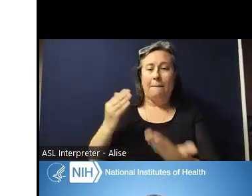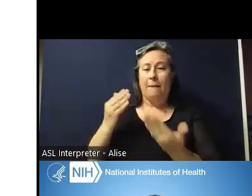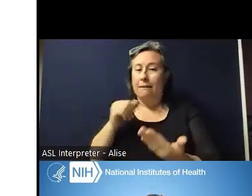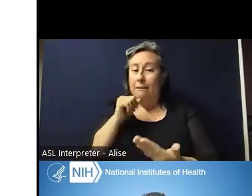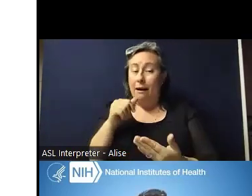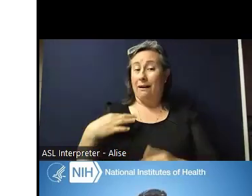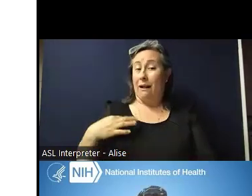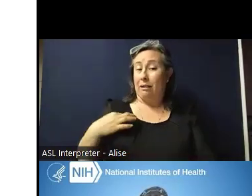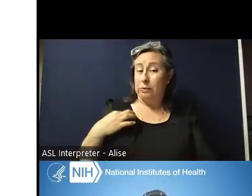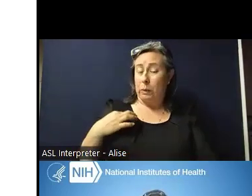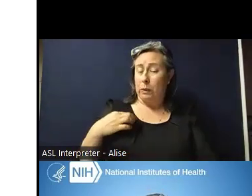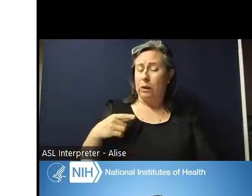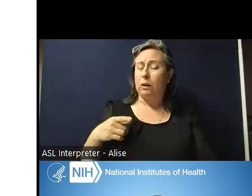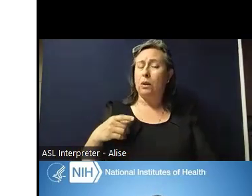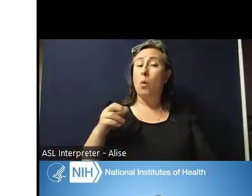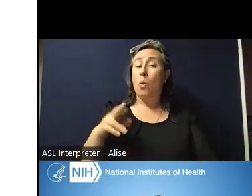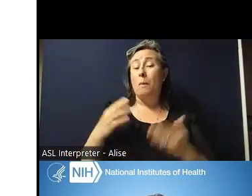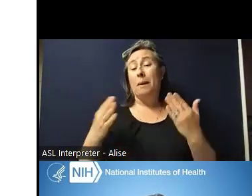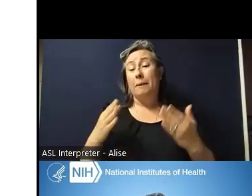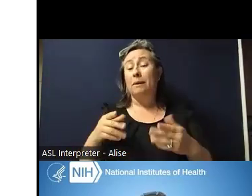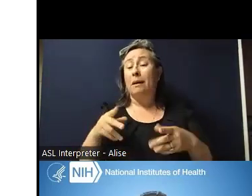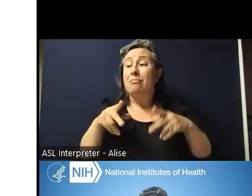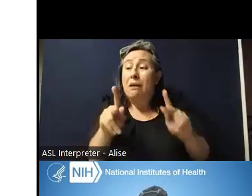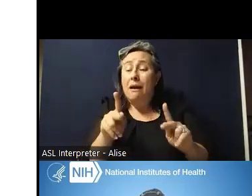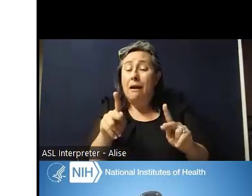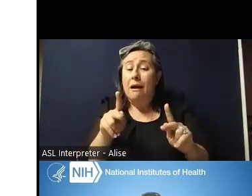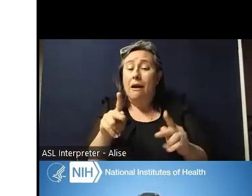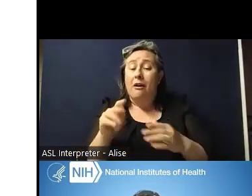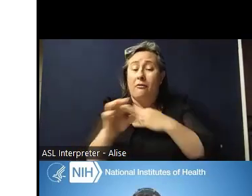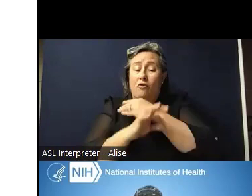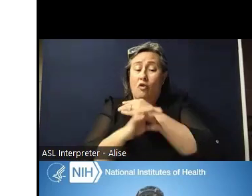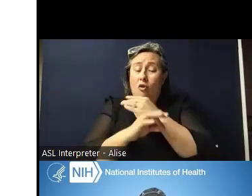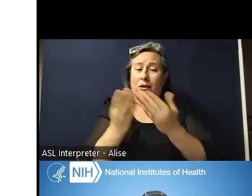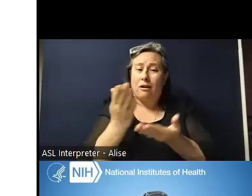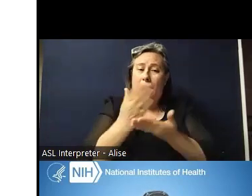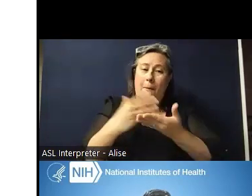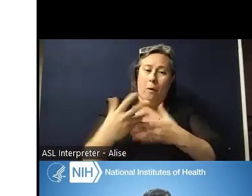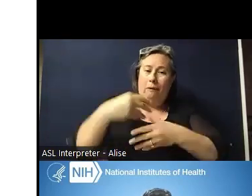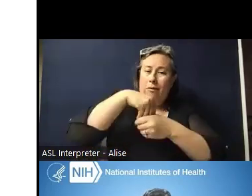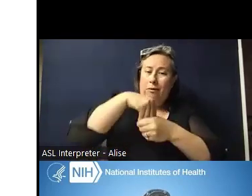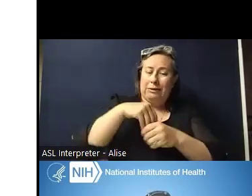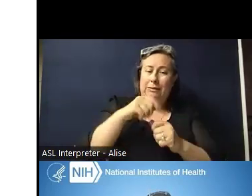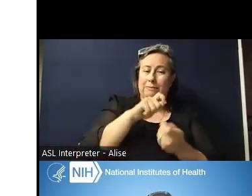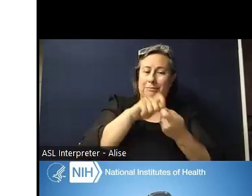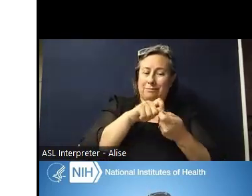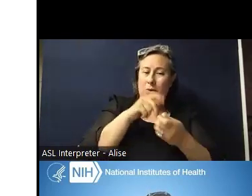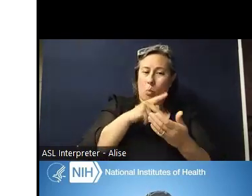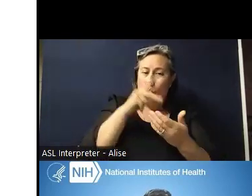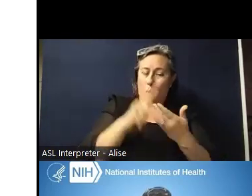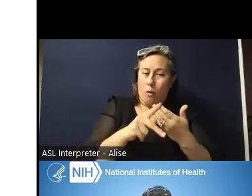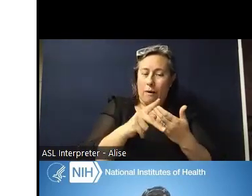or where we would allow for a foreign component in a certain program along with the fact